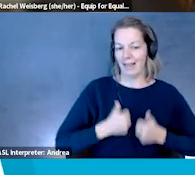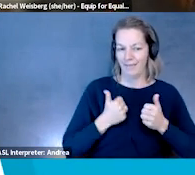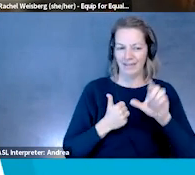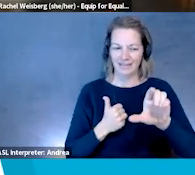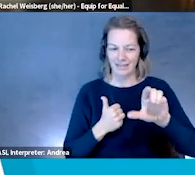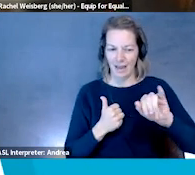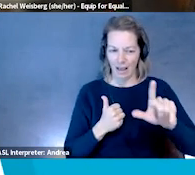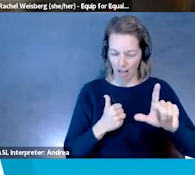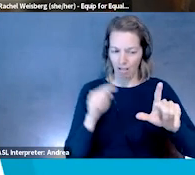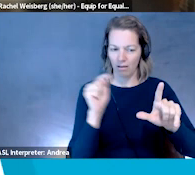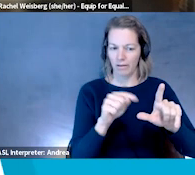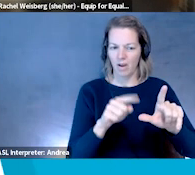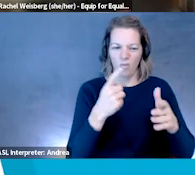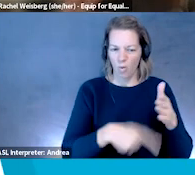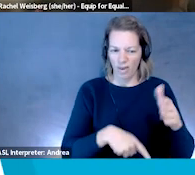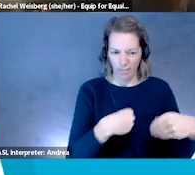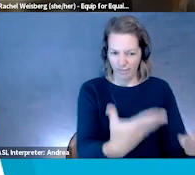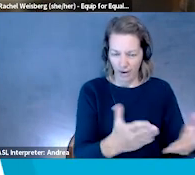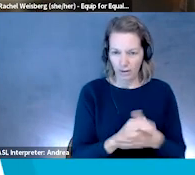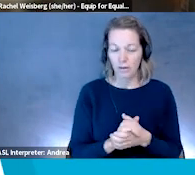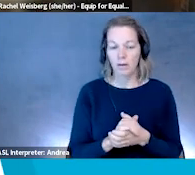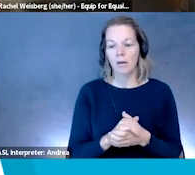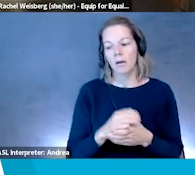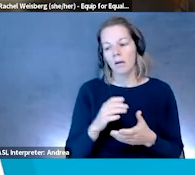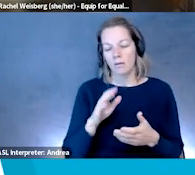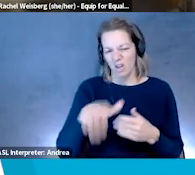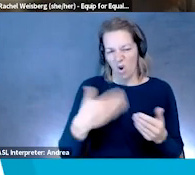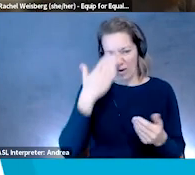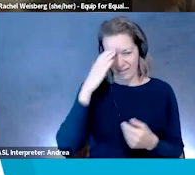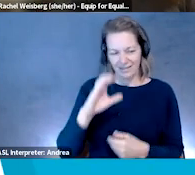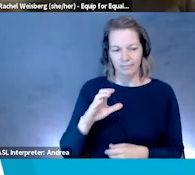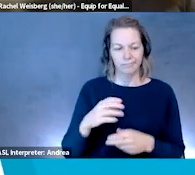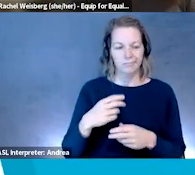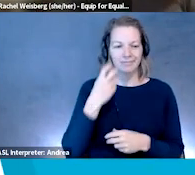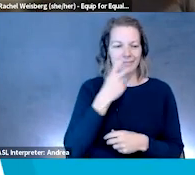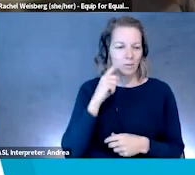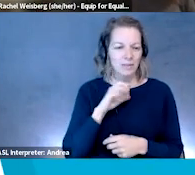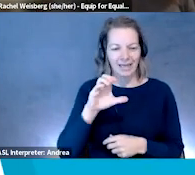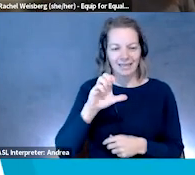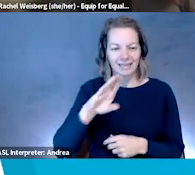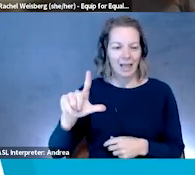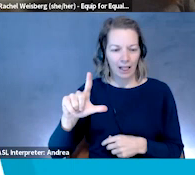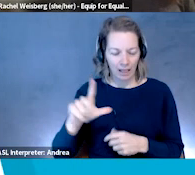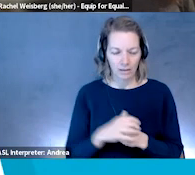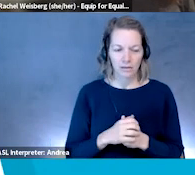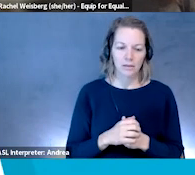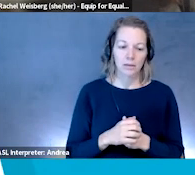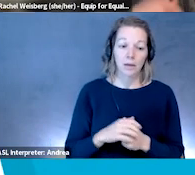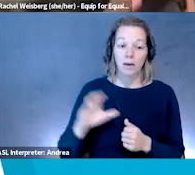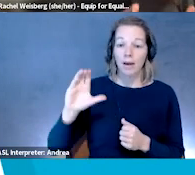AND ESTABLISHES THE VOCATIONAL AND THE INDEPENDENT LIVING SERVICES